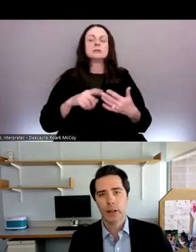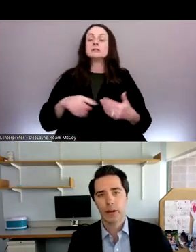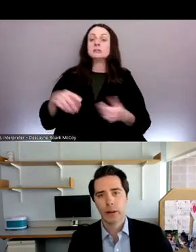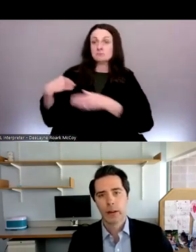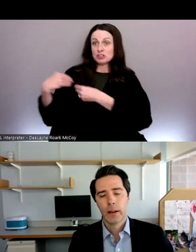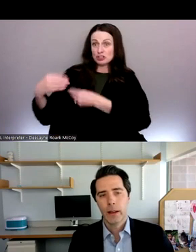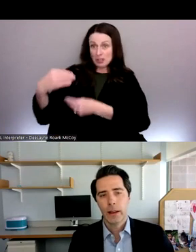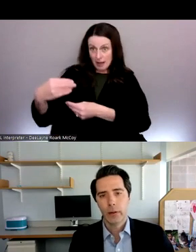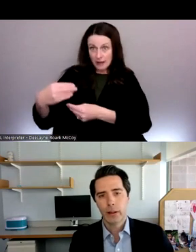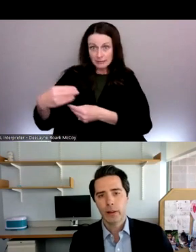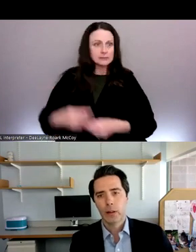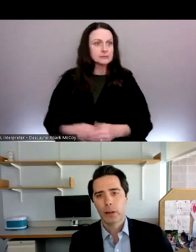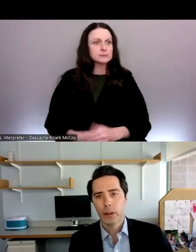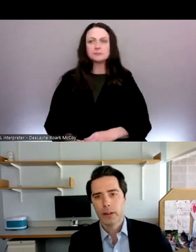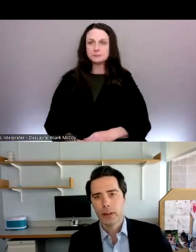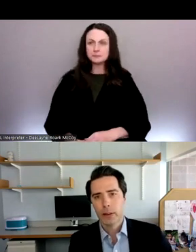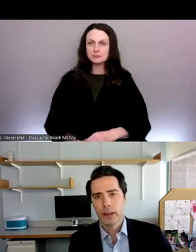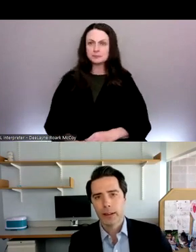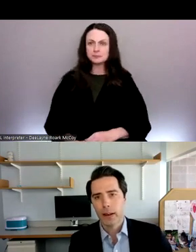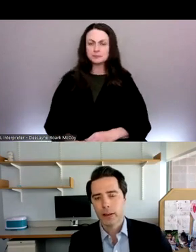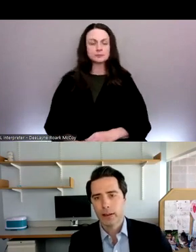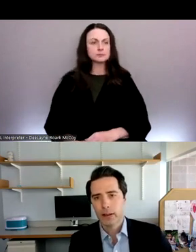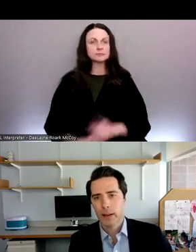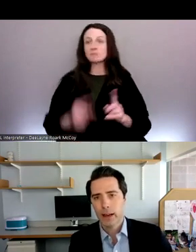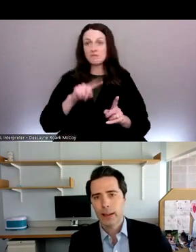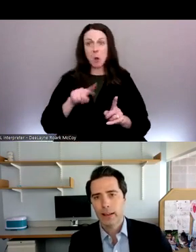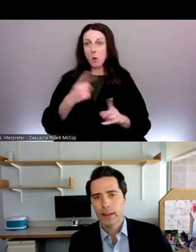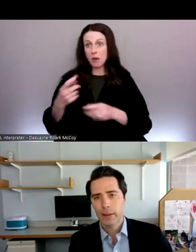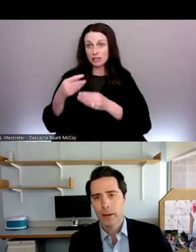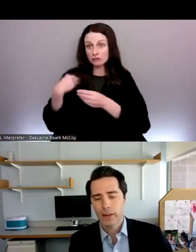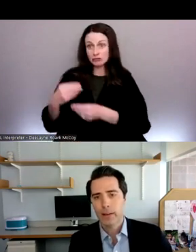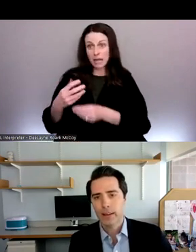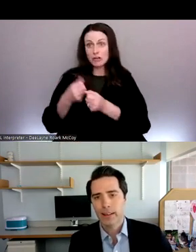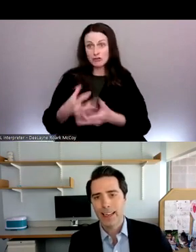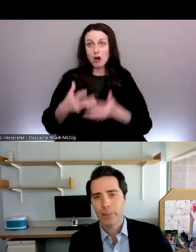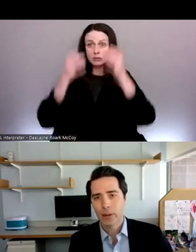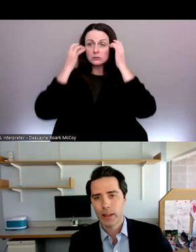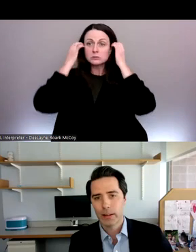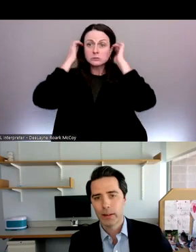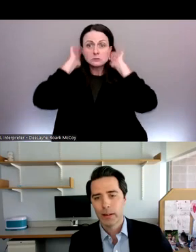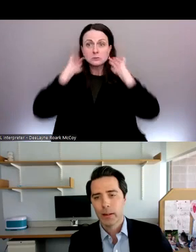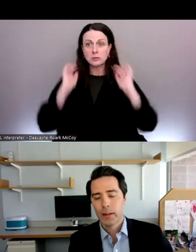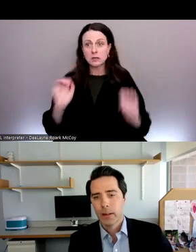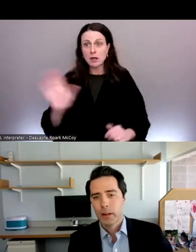shown here if we look just at the genetic causes that eight about eighty